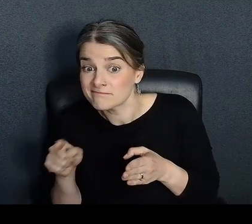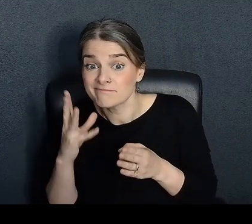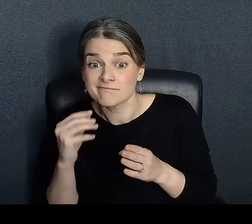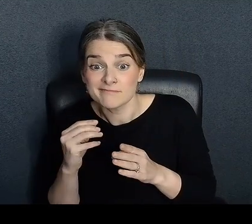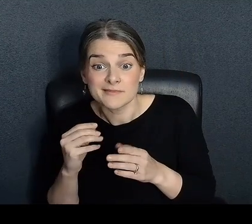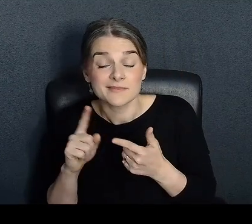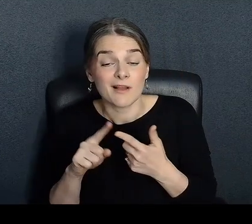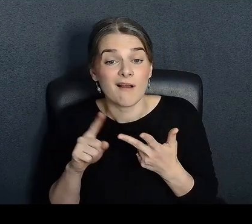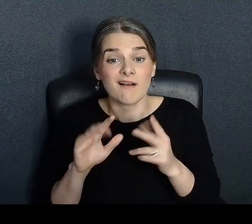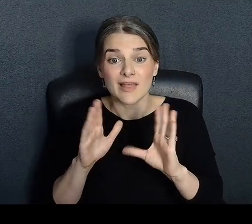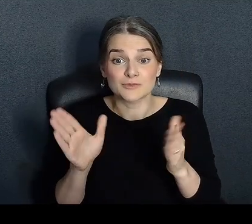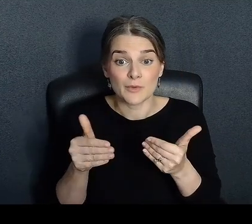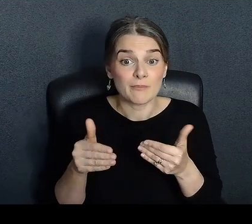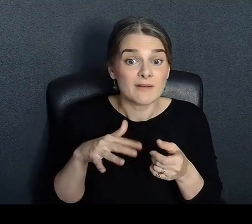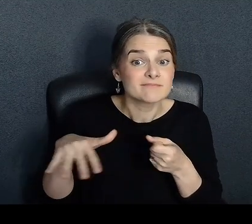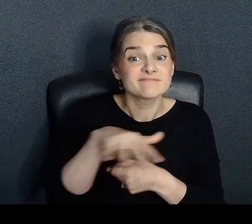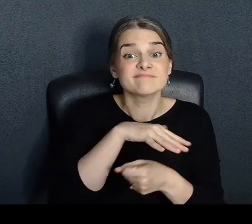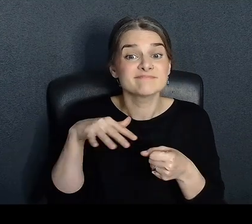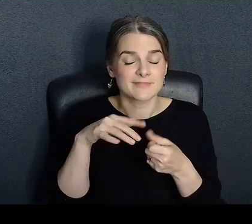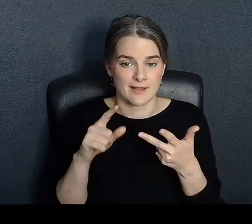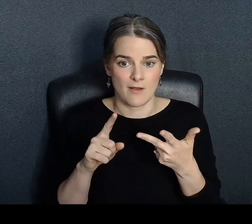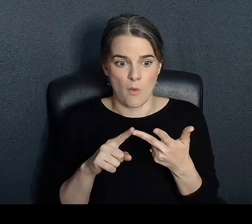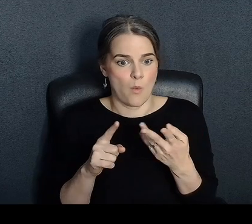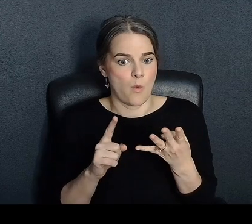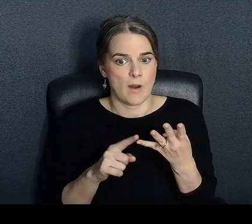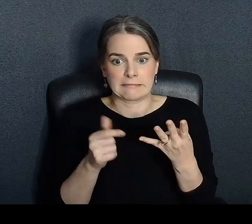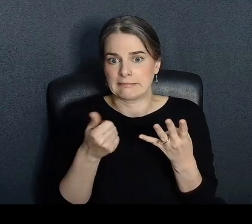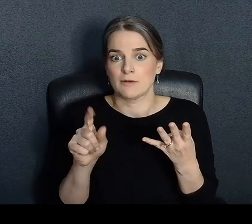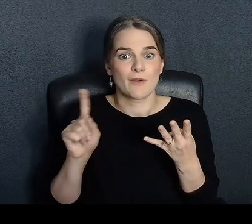hopefully this will help teach you something new